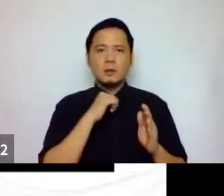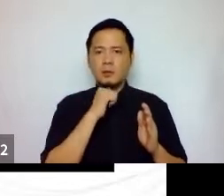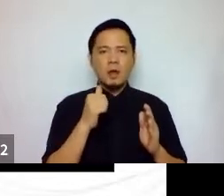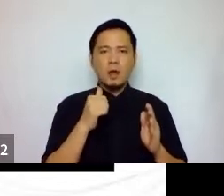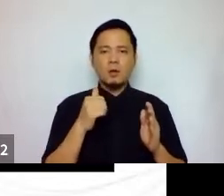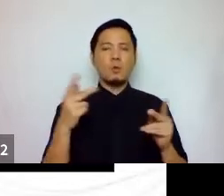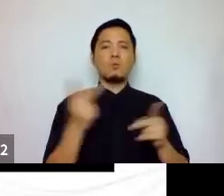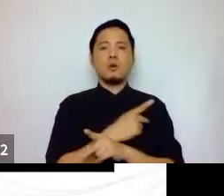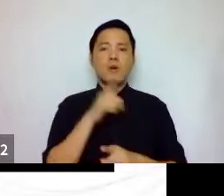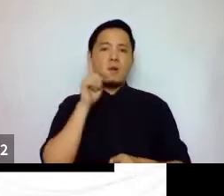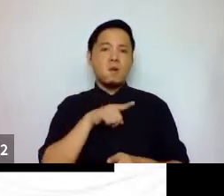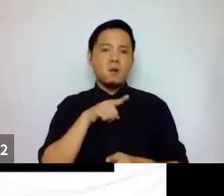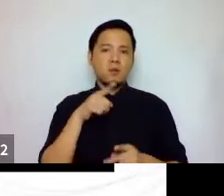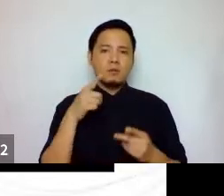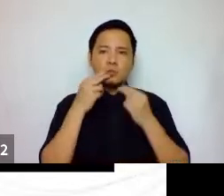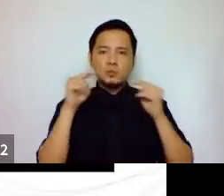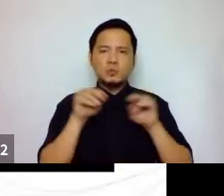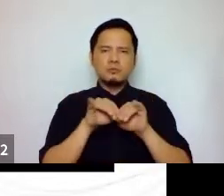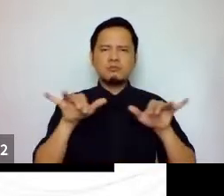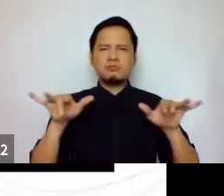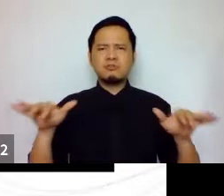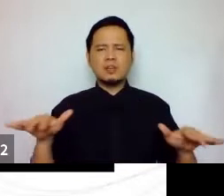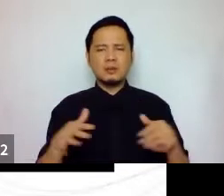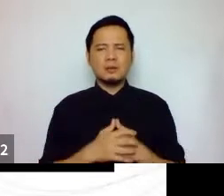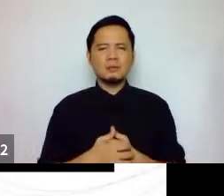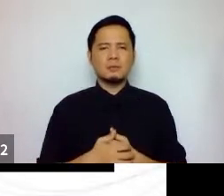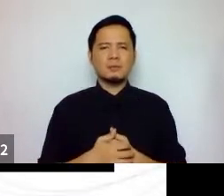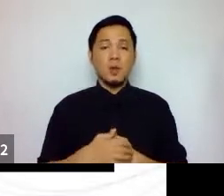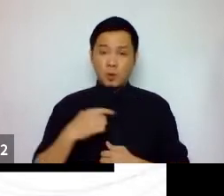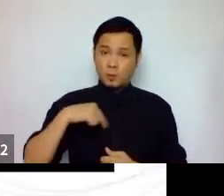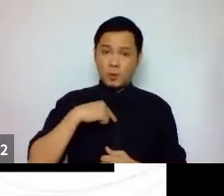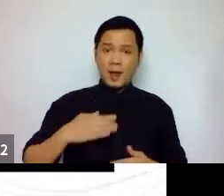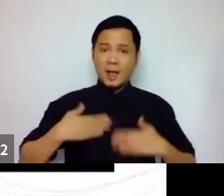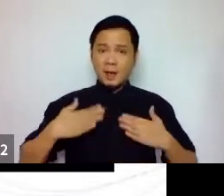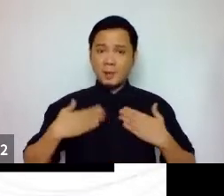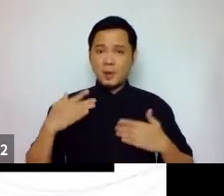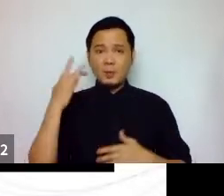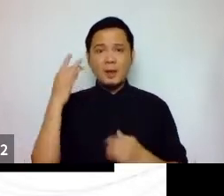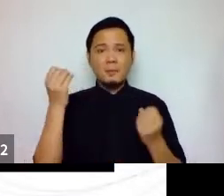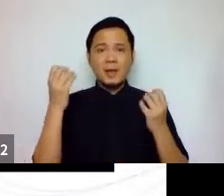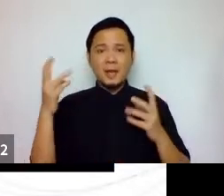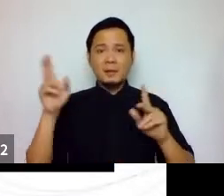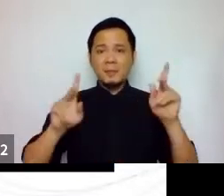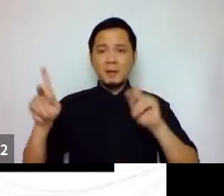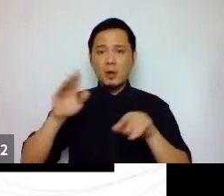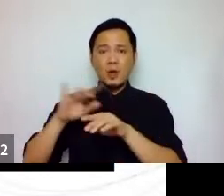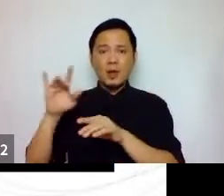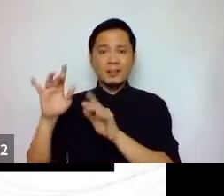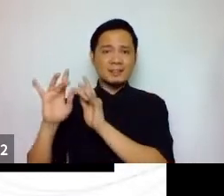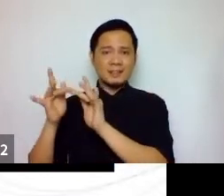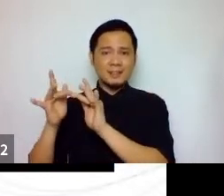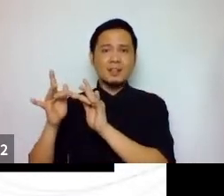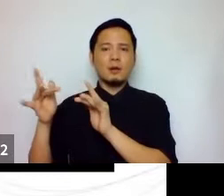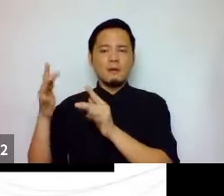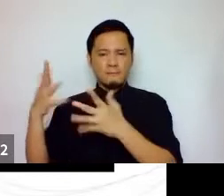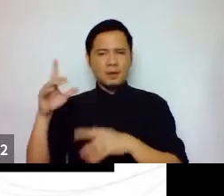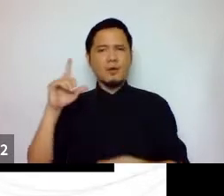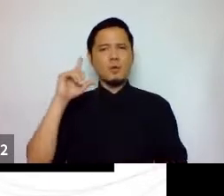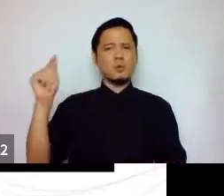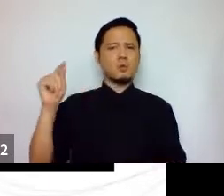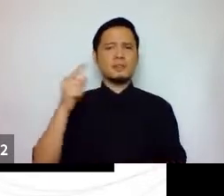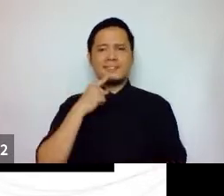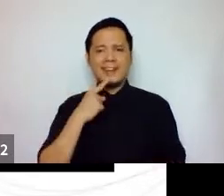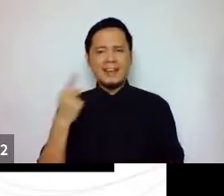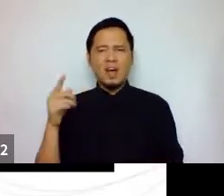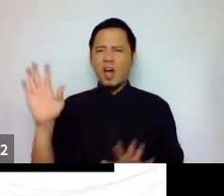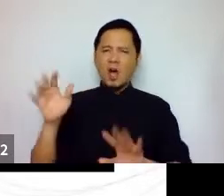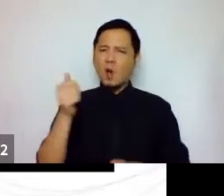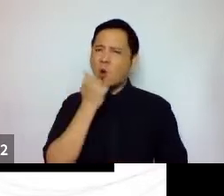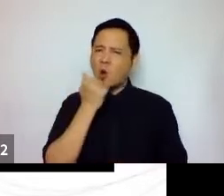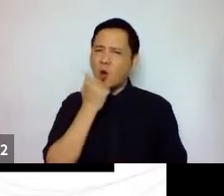We are happy that the netizens themselves are not policing the media outlets who have written wrong reports or when titles are fear mongering.